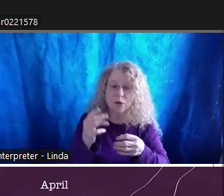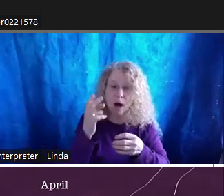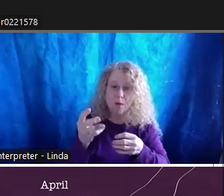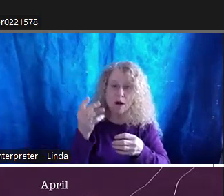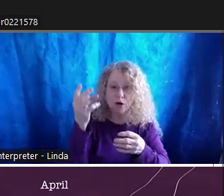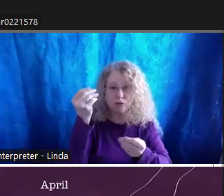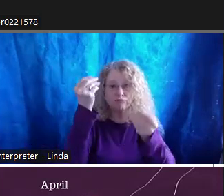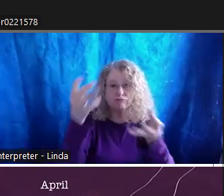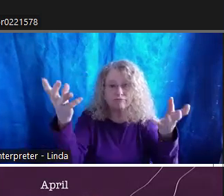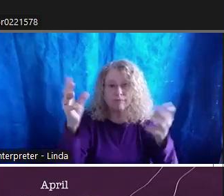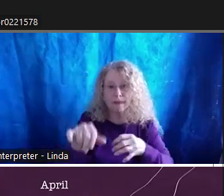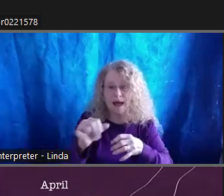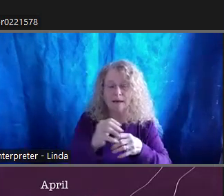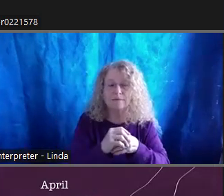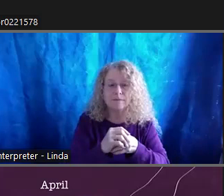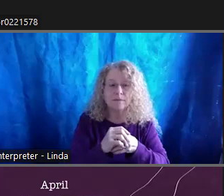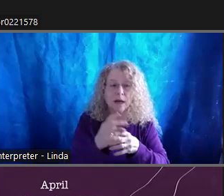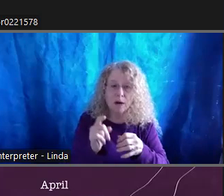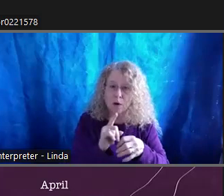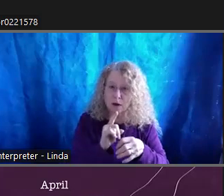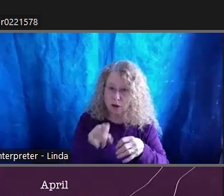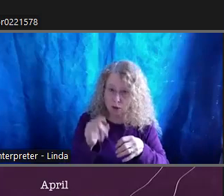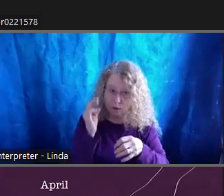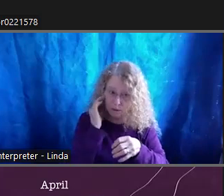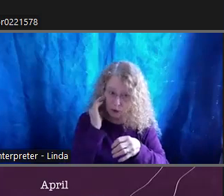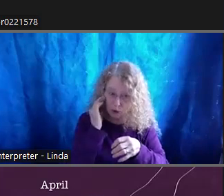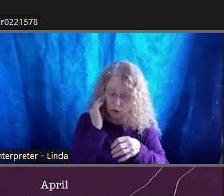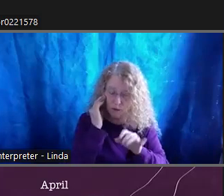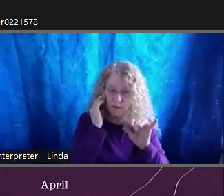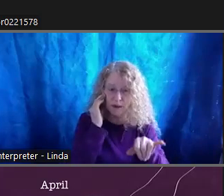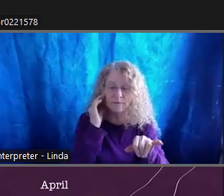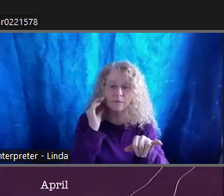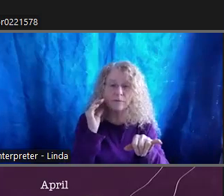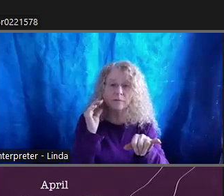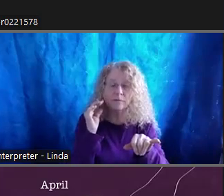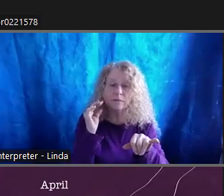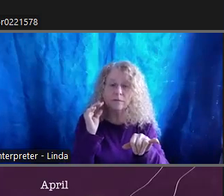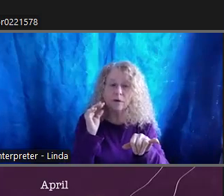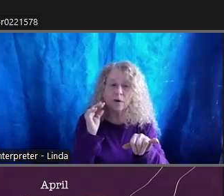I WANTED TO ASSURE YOU WHAT YOU WILL RECEIVE WILL BE MORE FRIENDLY. THIS IS AN EXAMPLE